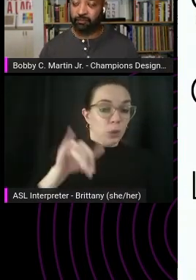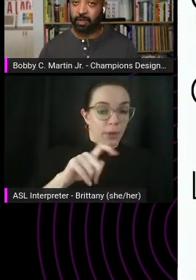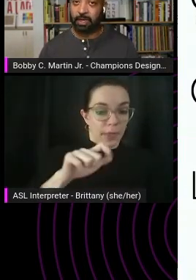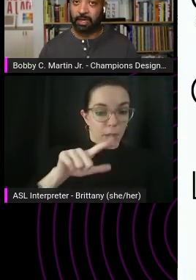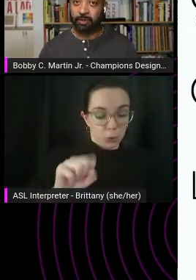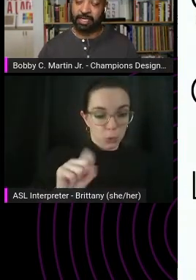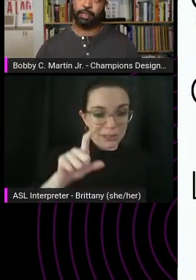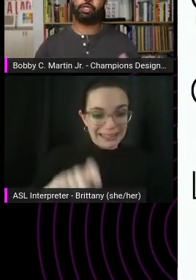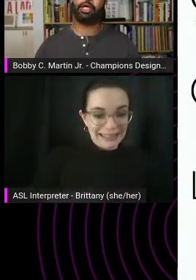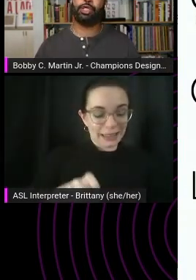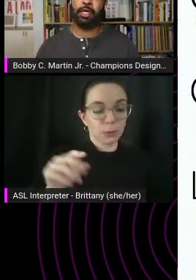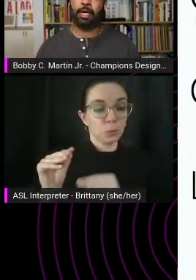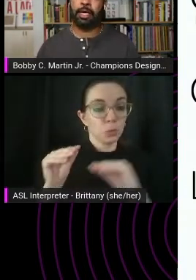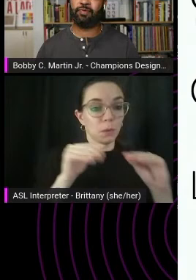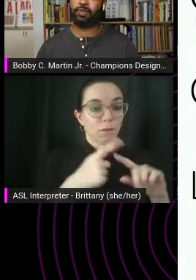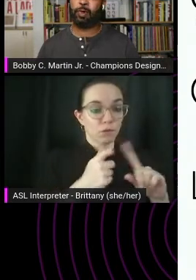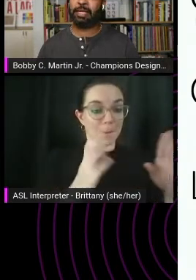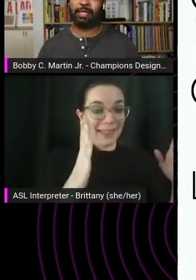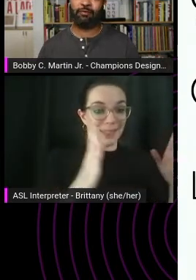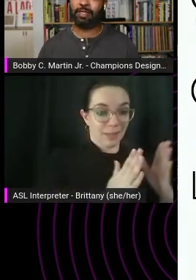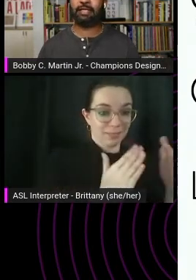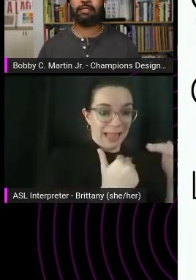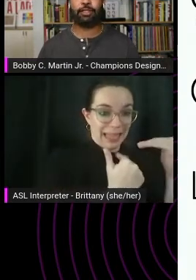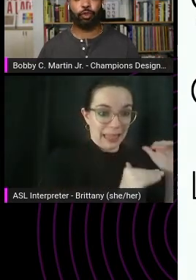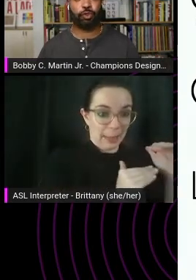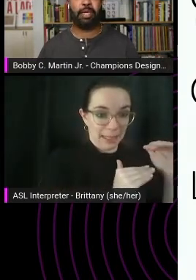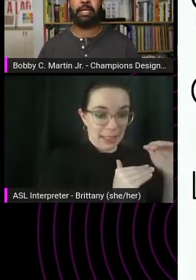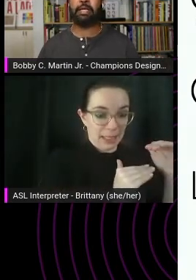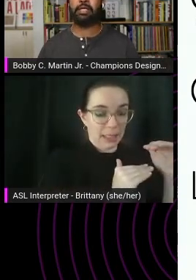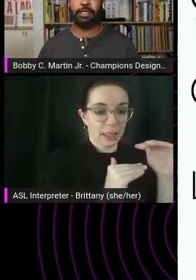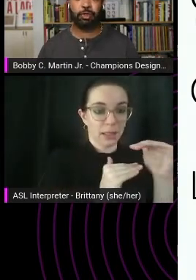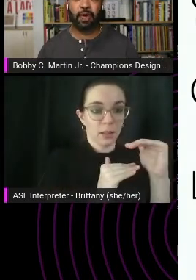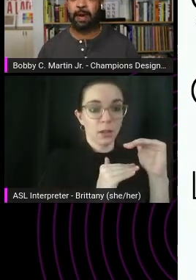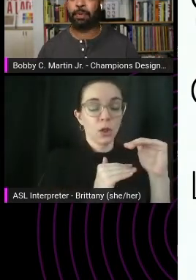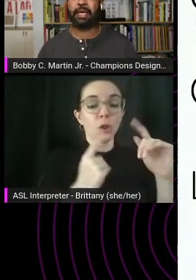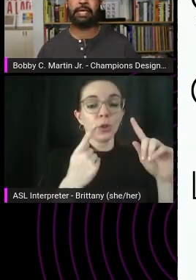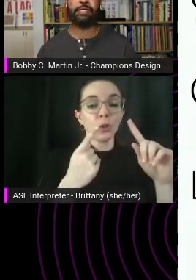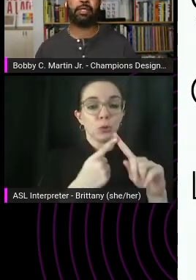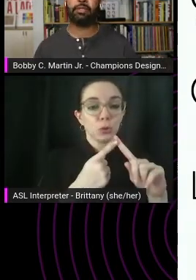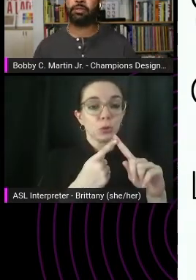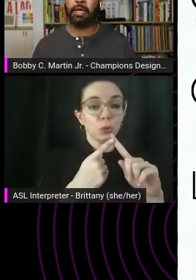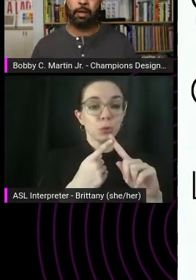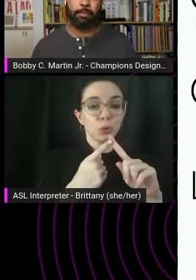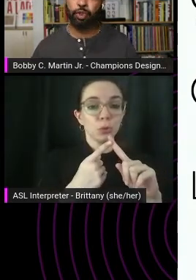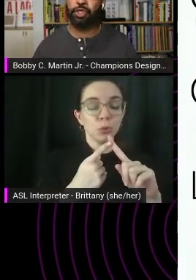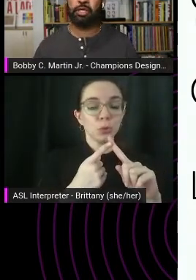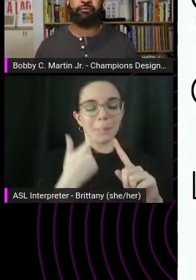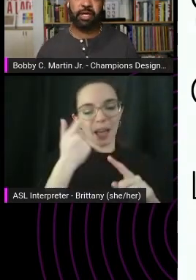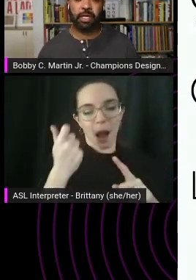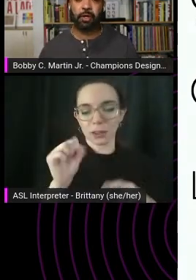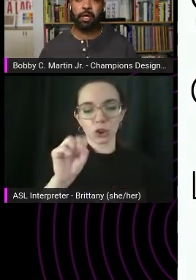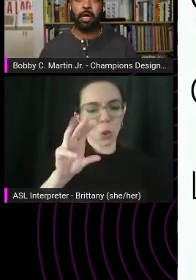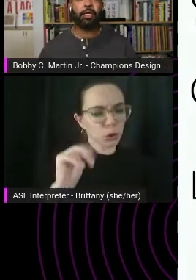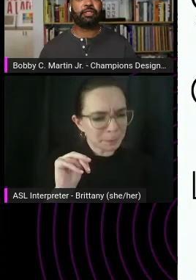of the introduction of so many different things, like social media, digital applications, motion, and video